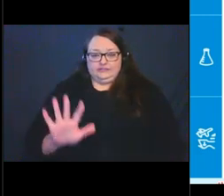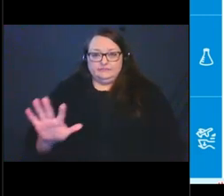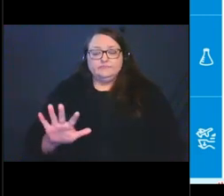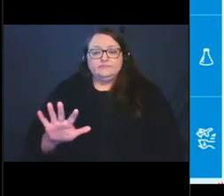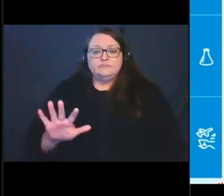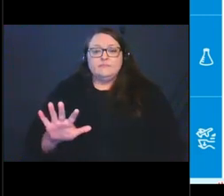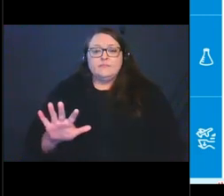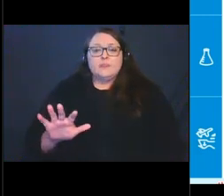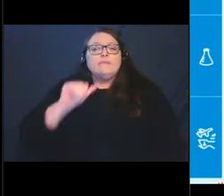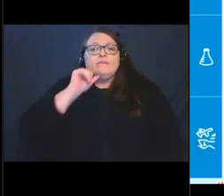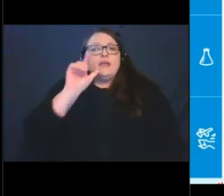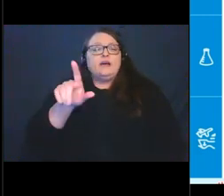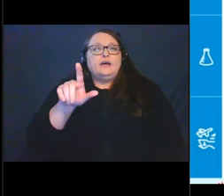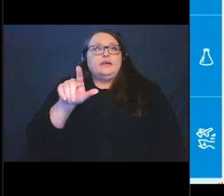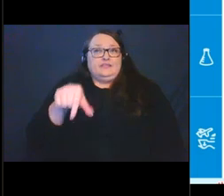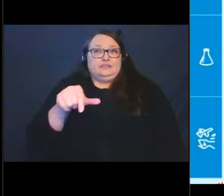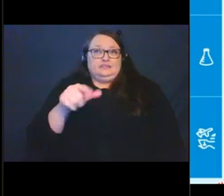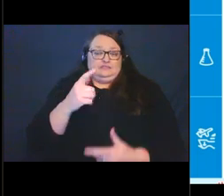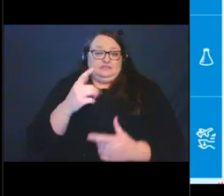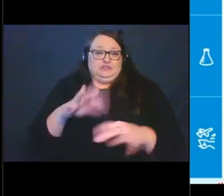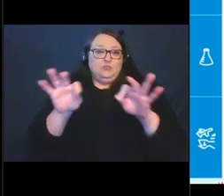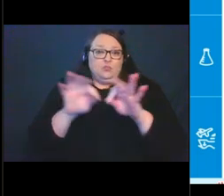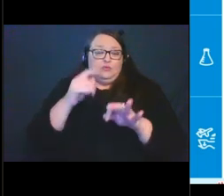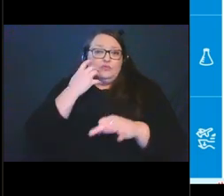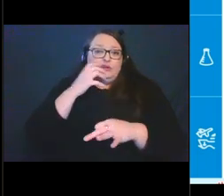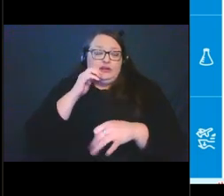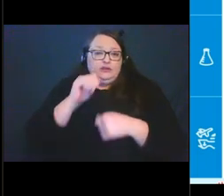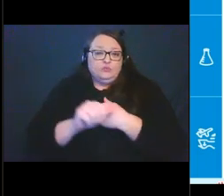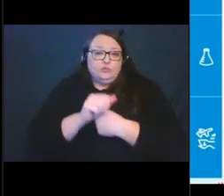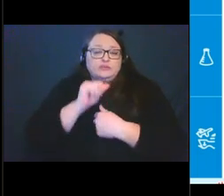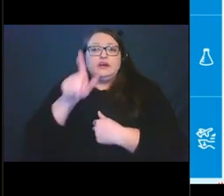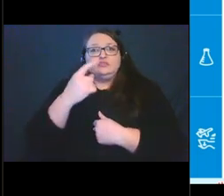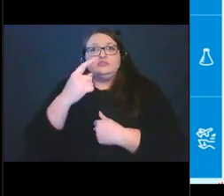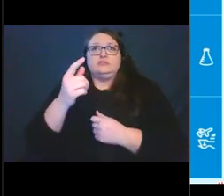warning days, but for all those other times when less widespread, but still important,